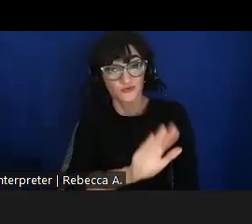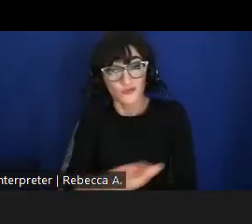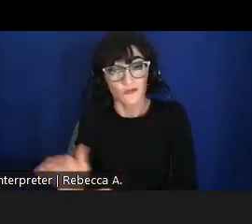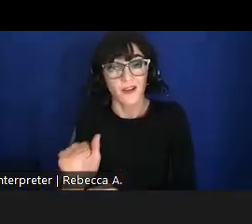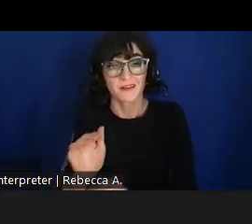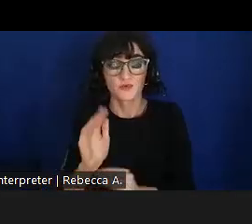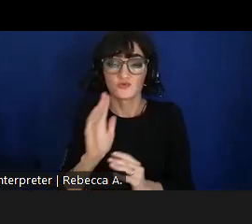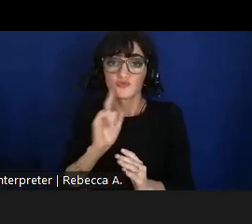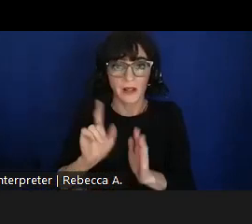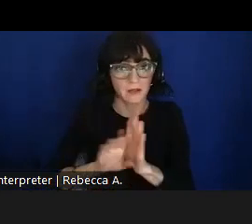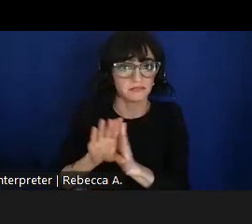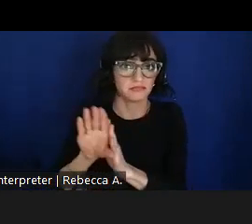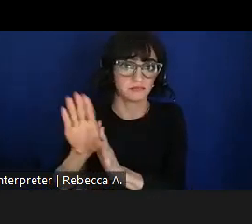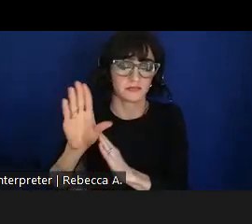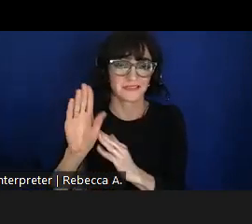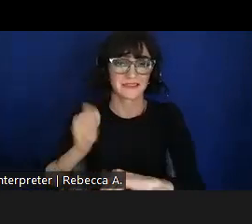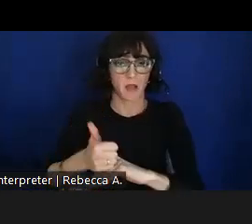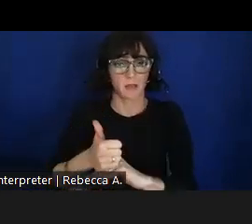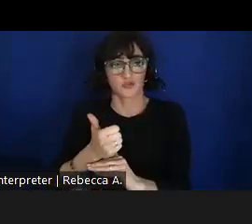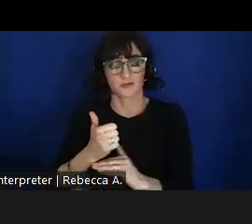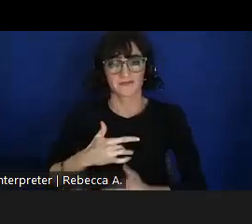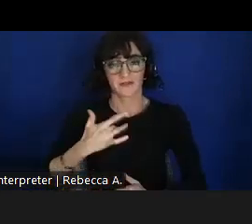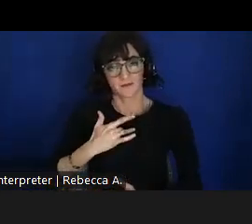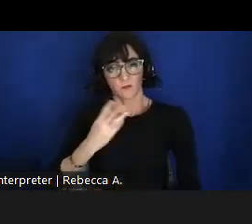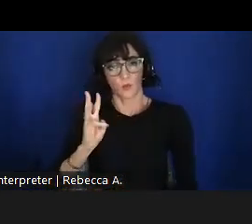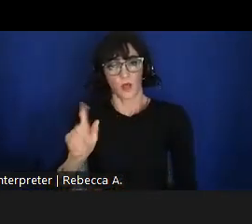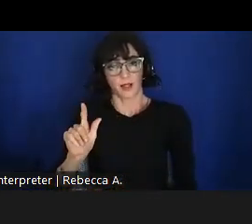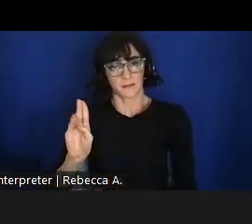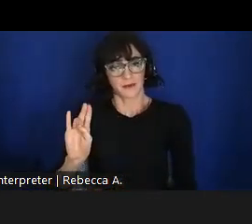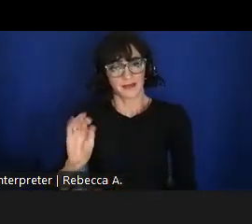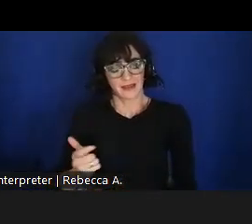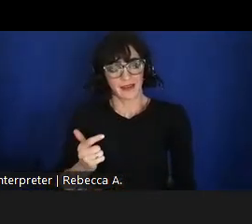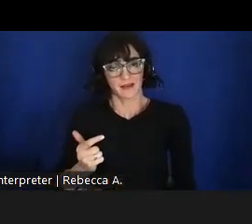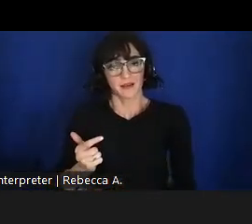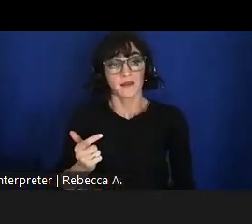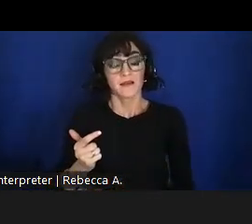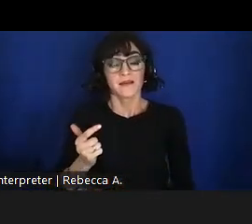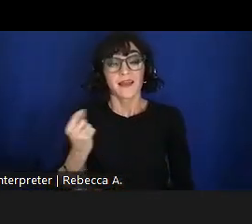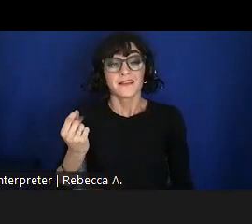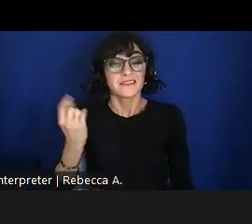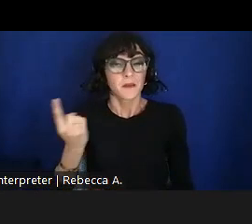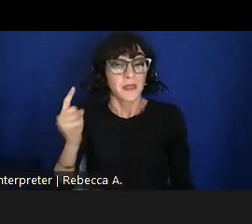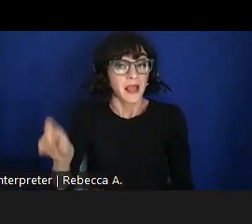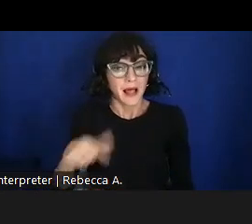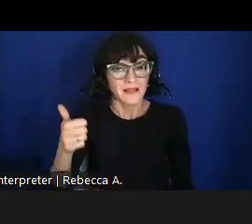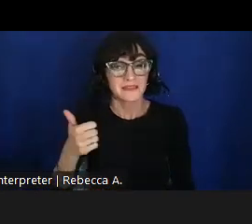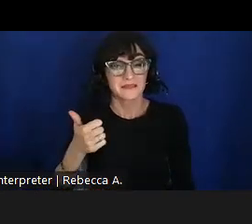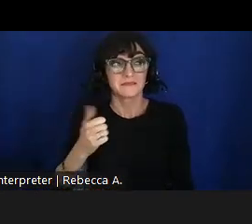that really makes it that much more difficult is all the ways that stigma related to substance